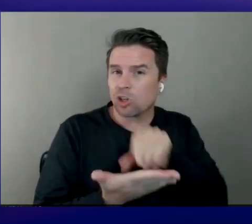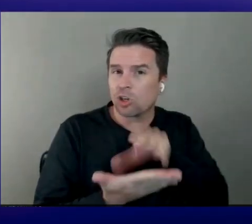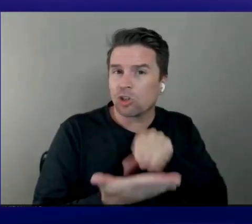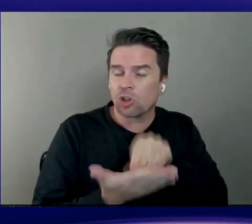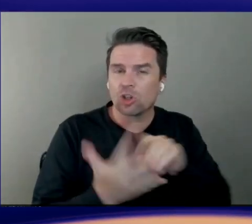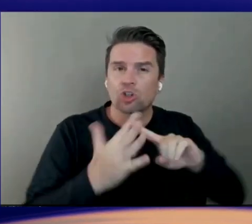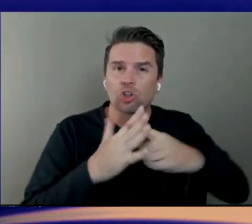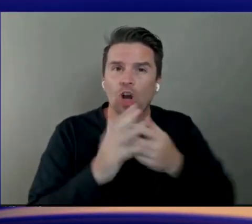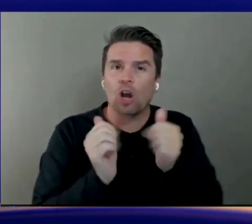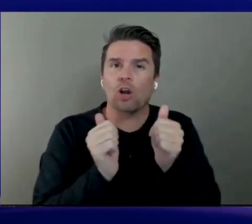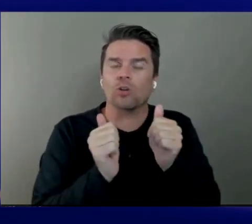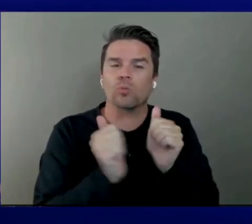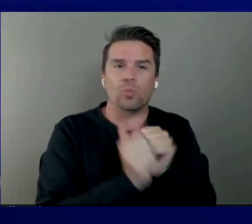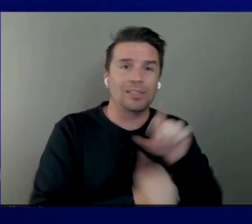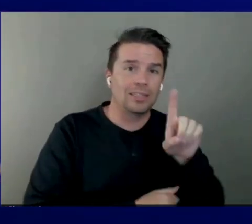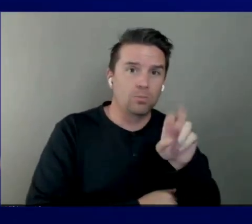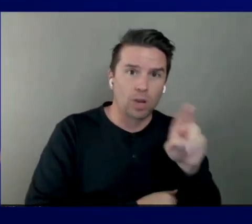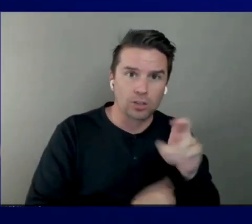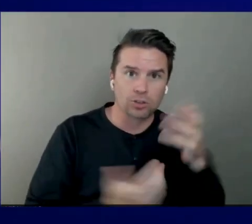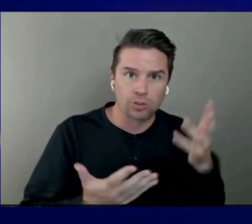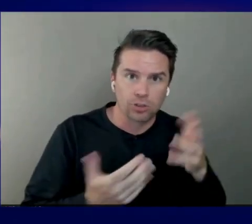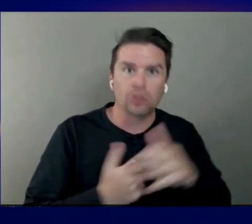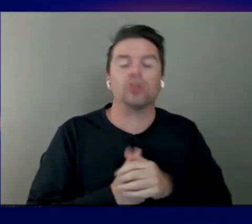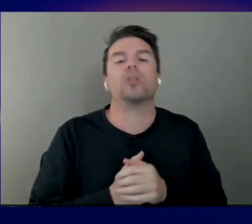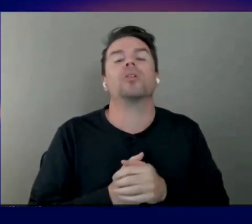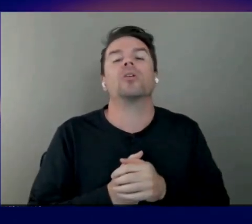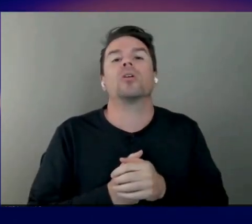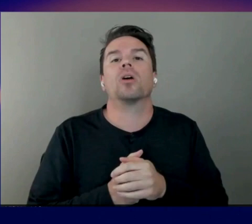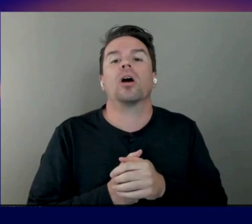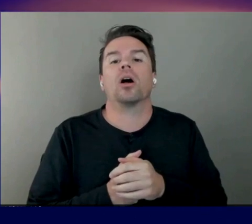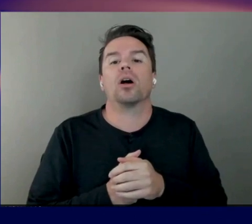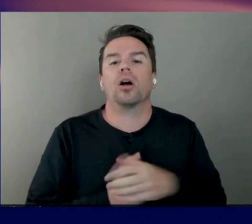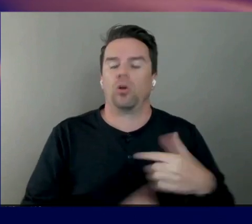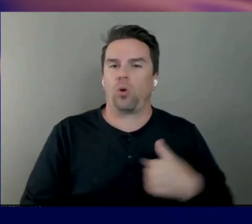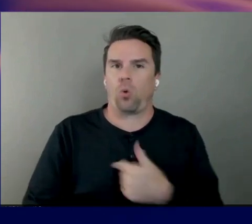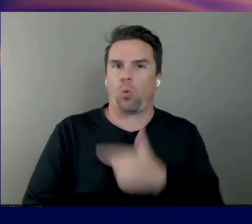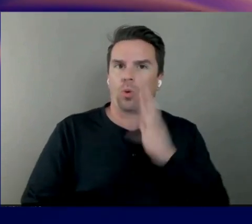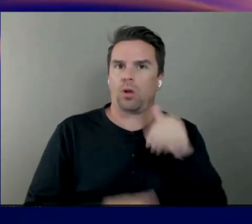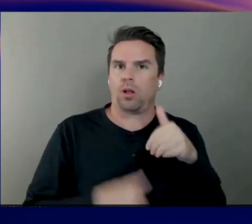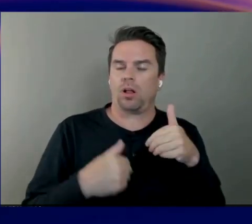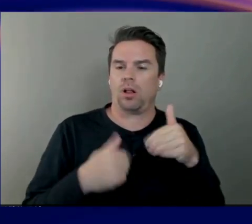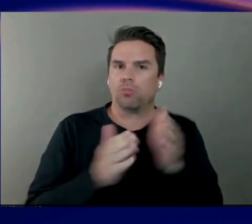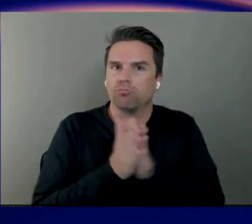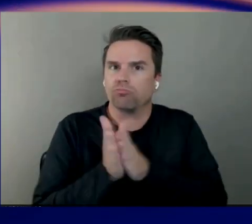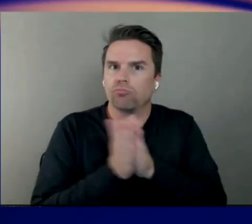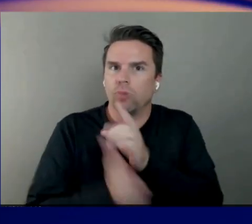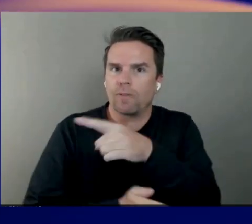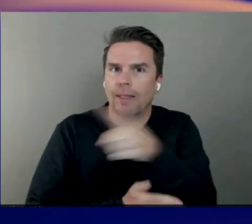is in long run we will motivate them to learn more about reinforcement learning